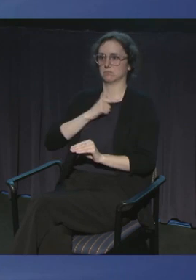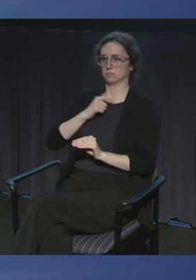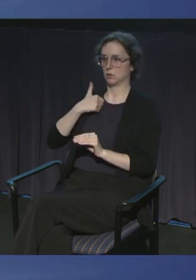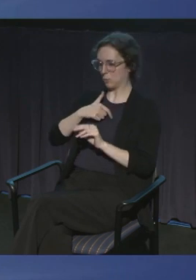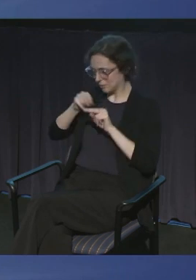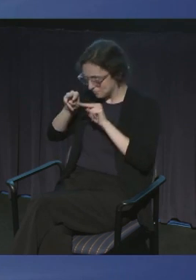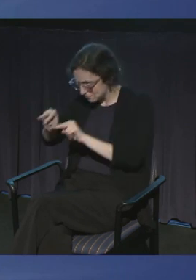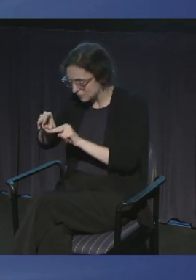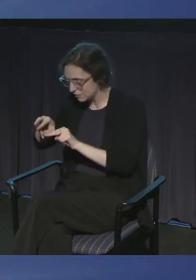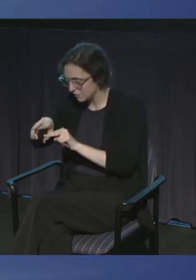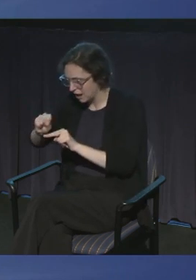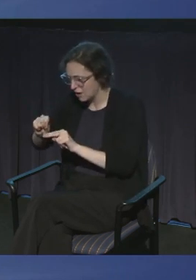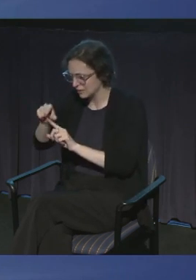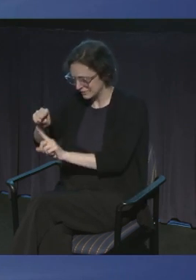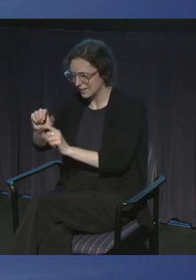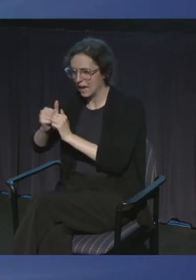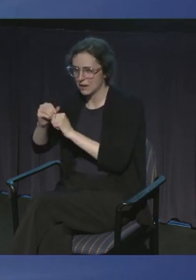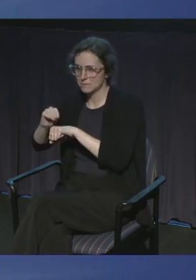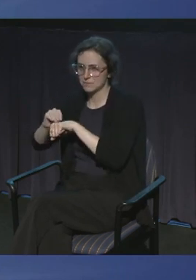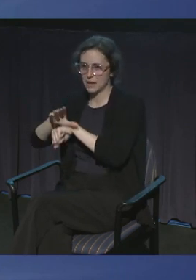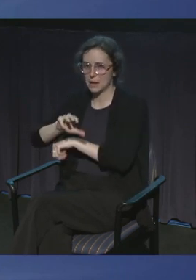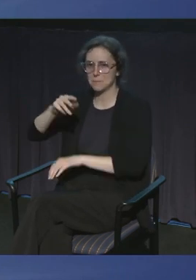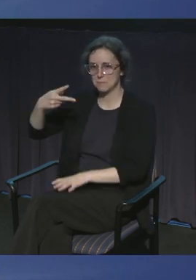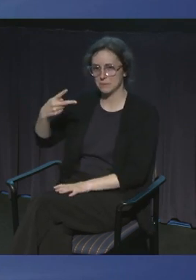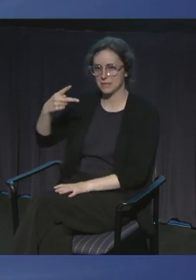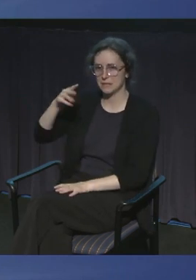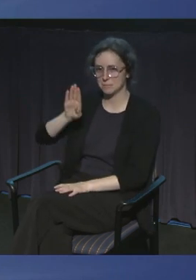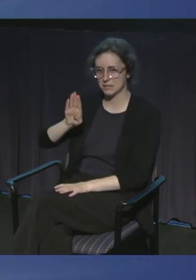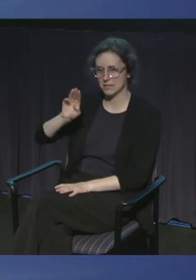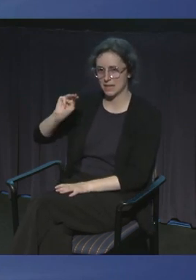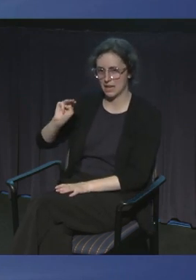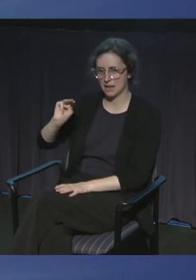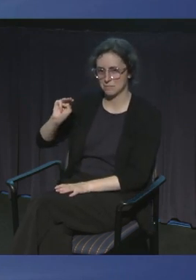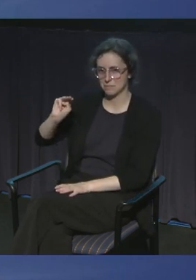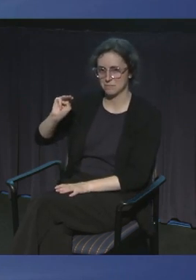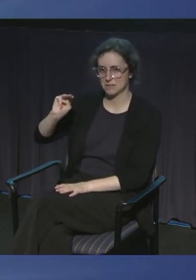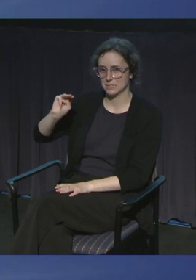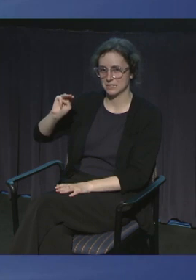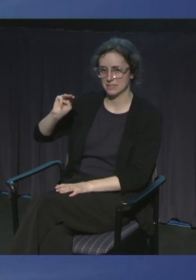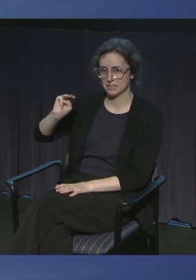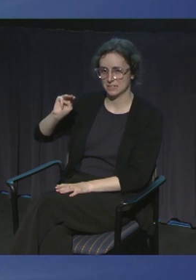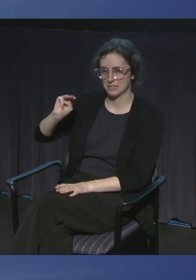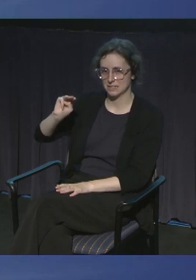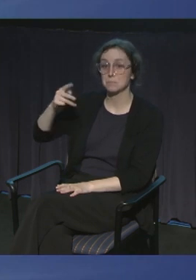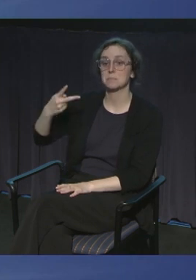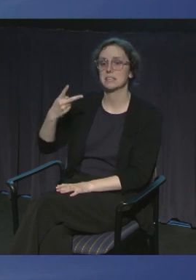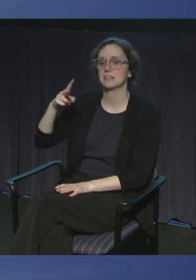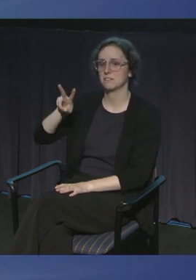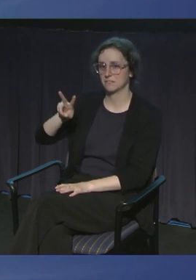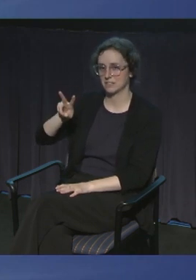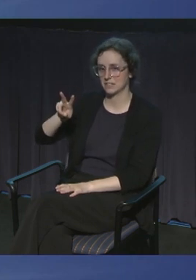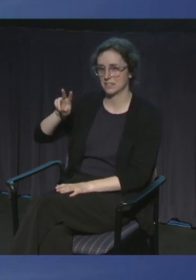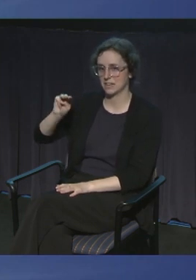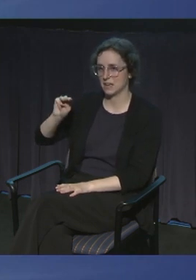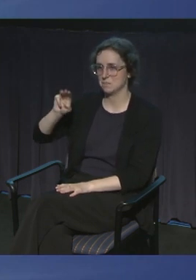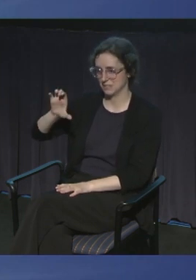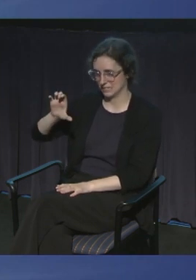ITSELF. WE WANTED TO LOOK AT THE VIRUS ITSELF AND WHAT IT DID TO PBMC. THE VIRUS TO GET IN BUT DO NOT